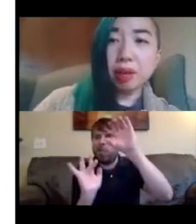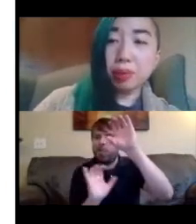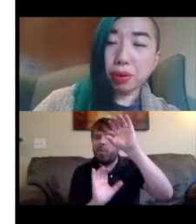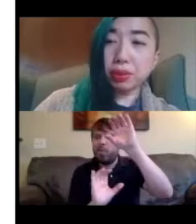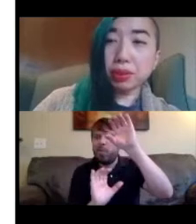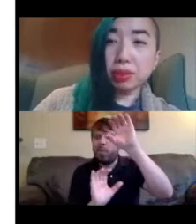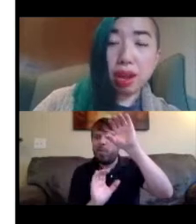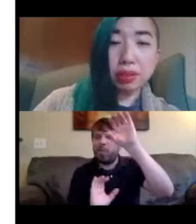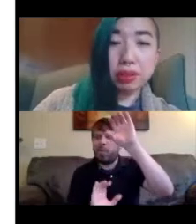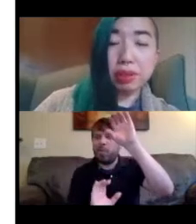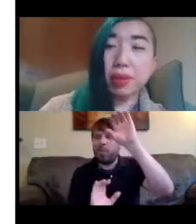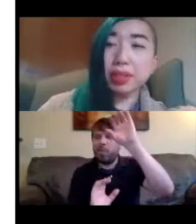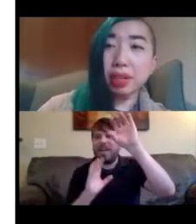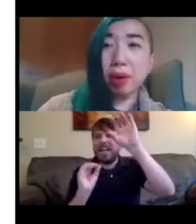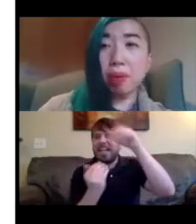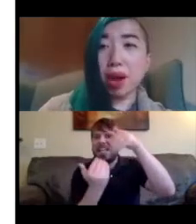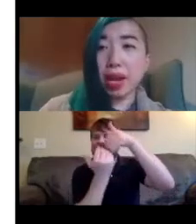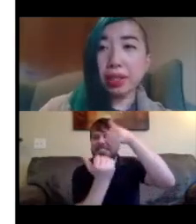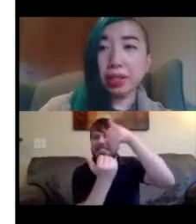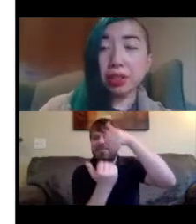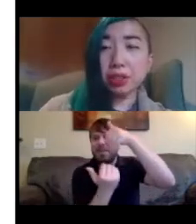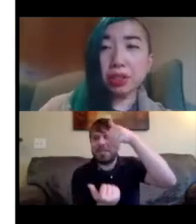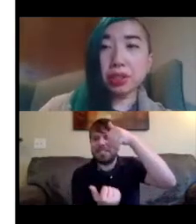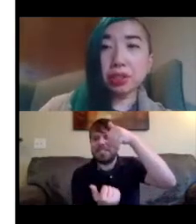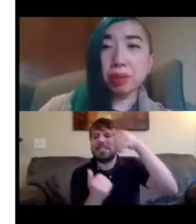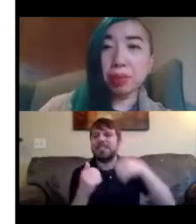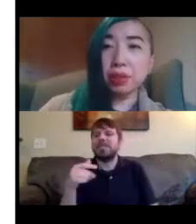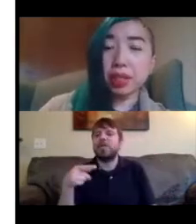prose throughout. So I want us to think about why she chooses to represent